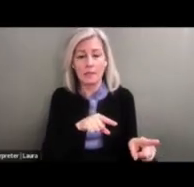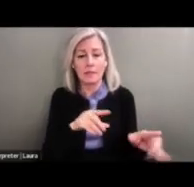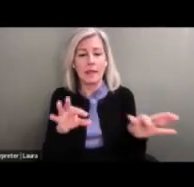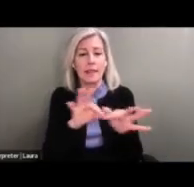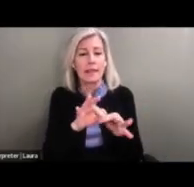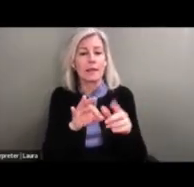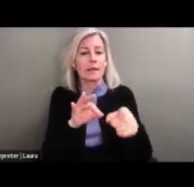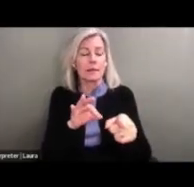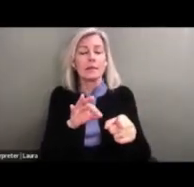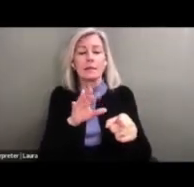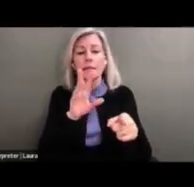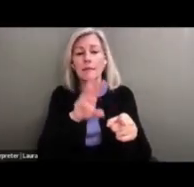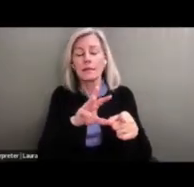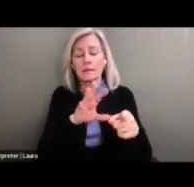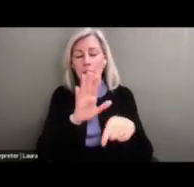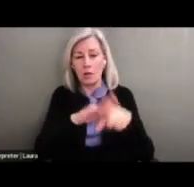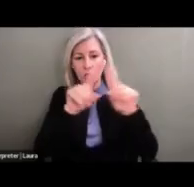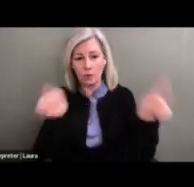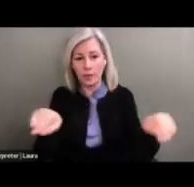for our funding to get your honest response